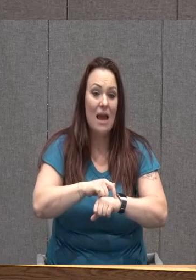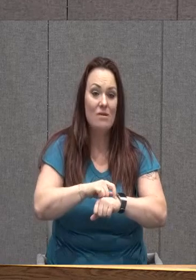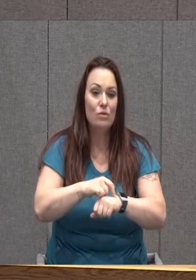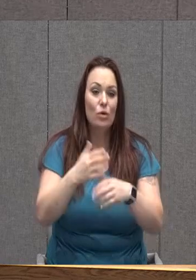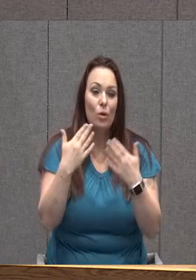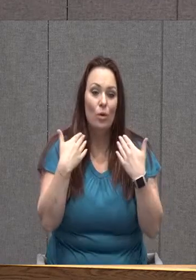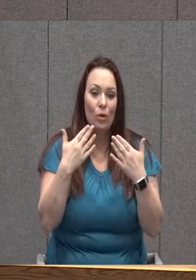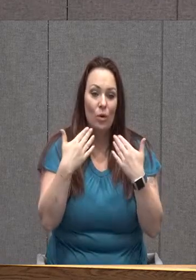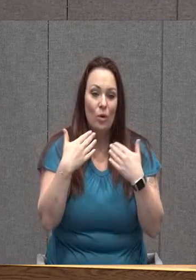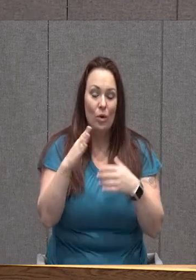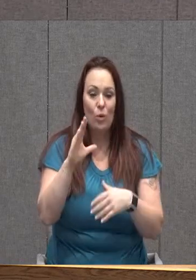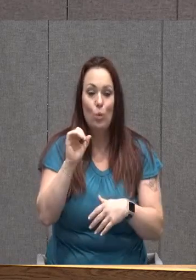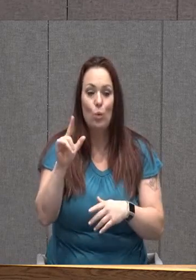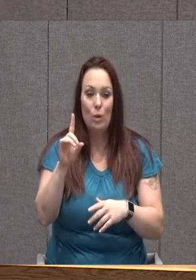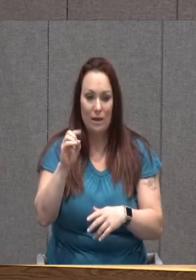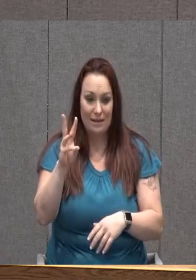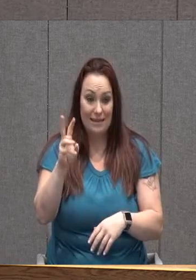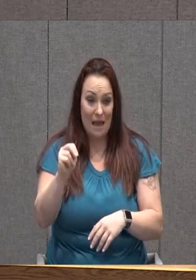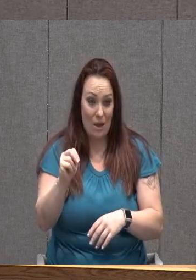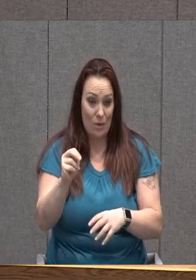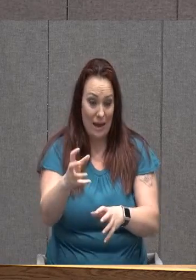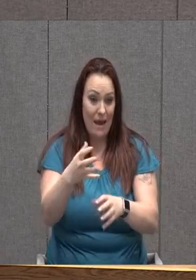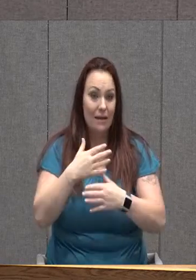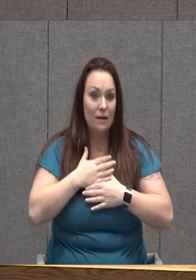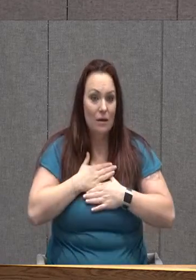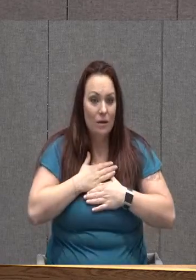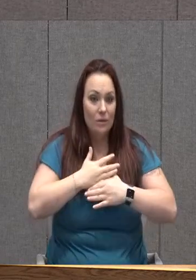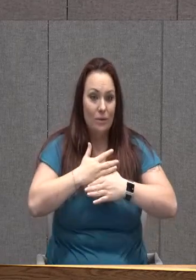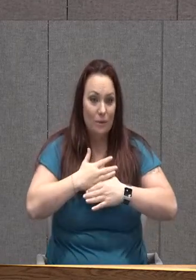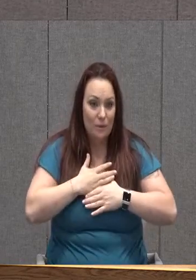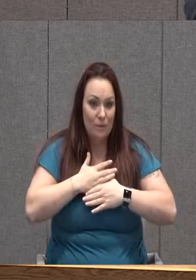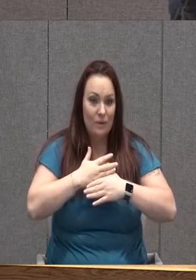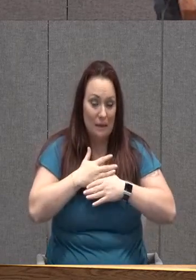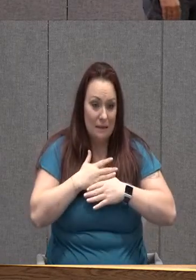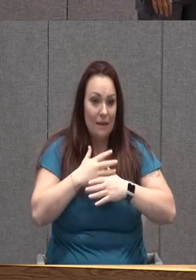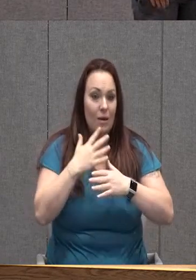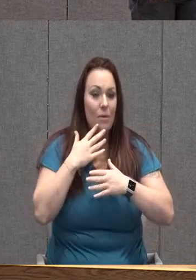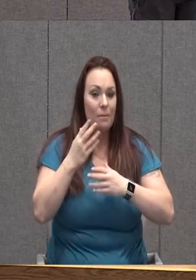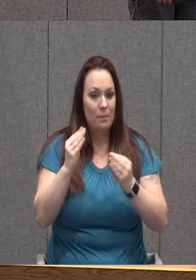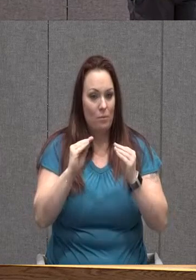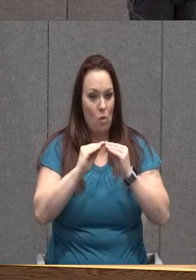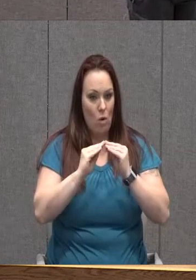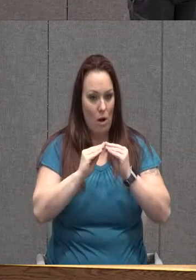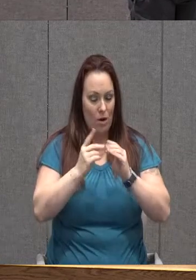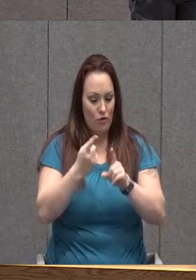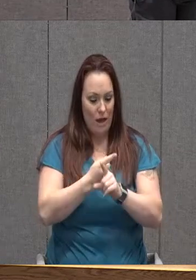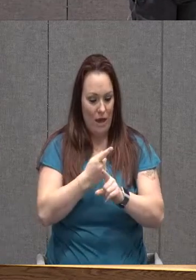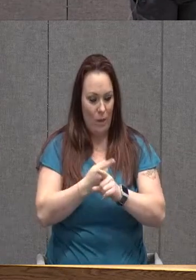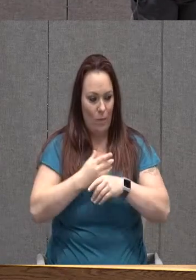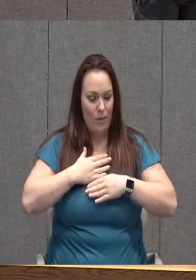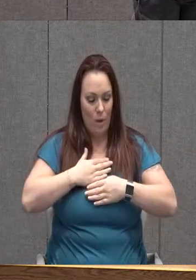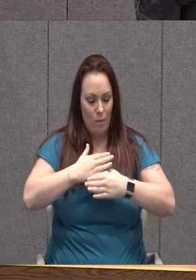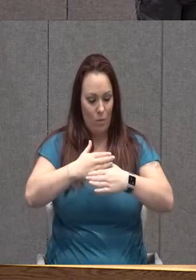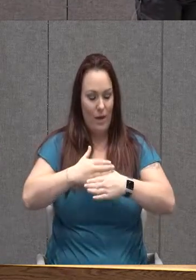and catch our breath (heavy breathing) If you noticed, it was really easy to work hard,